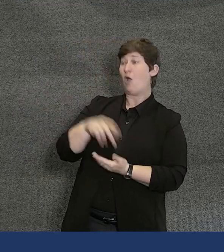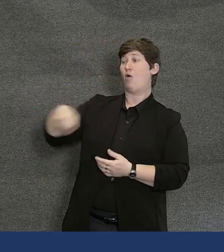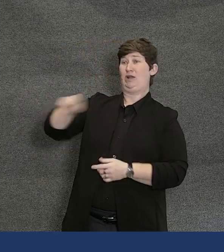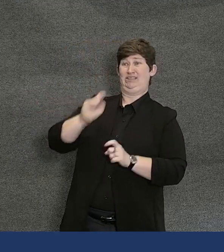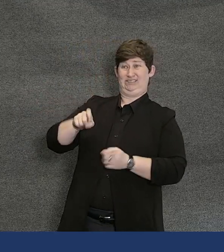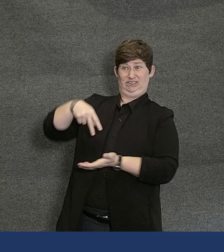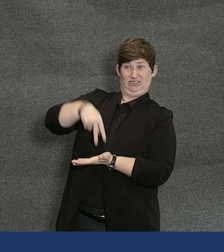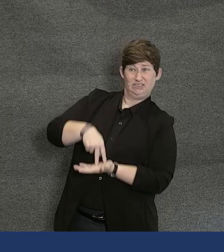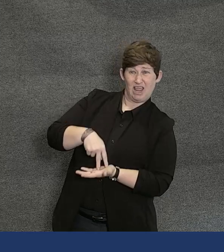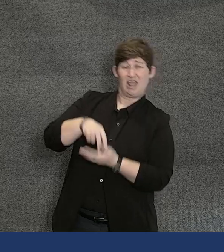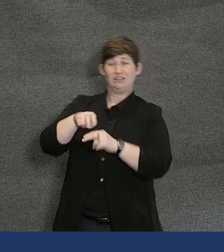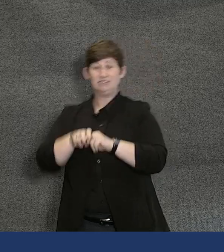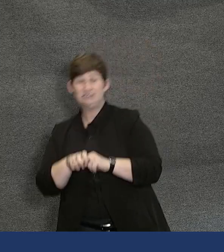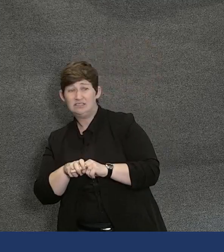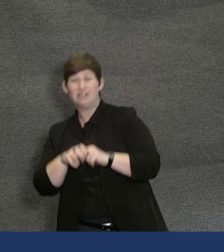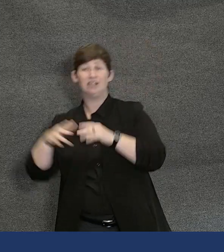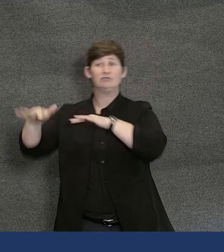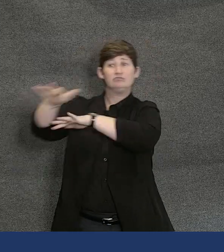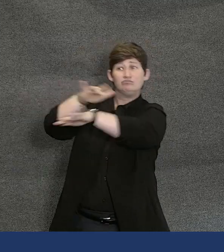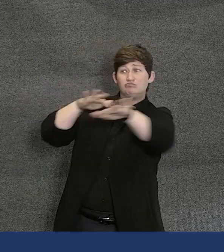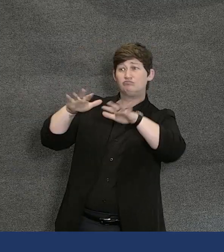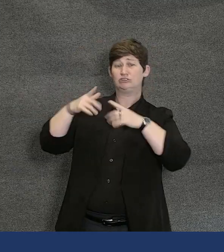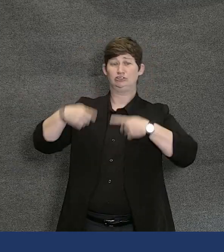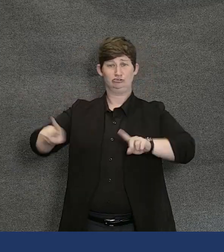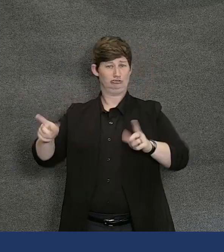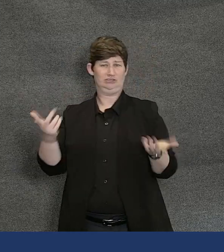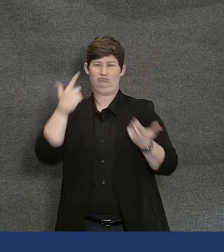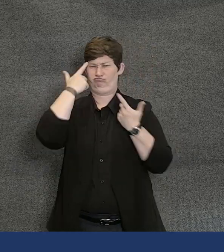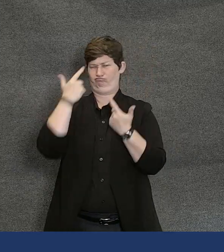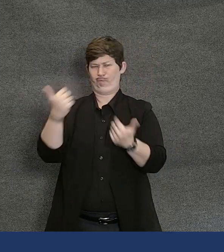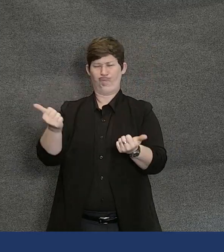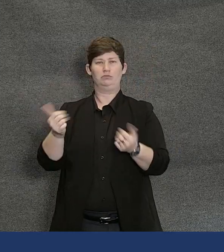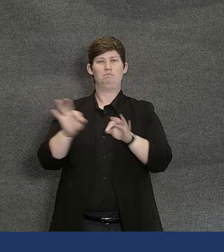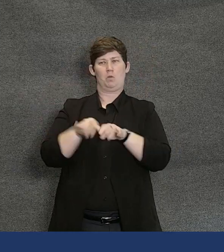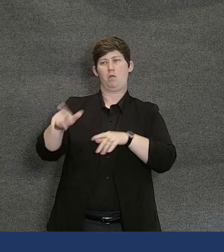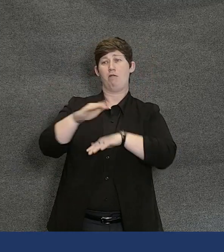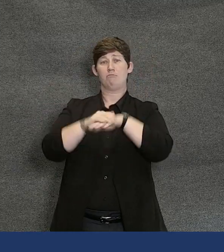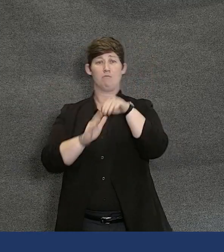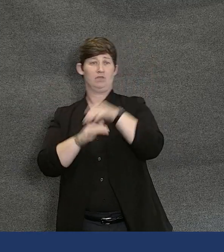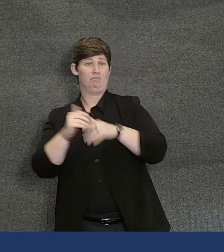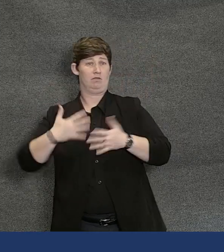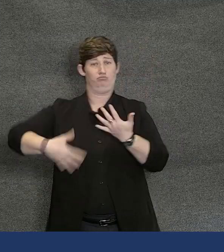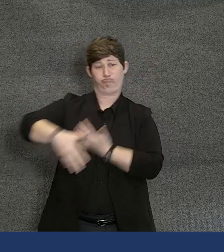is just fine with us. We want you to feel comfortable. There is coffee for you on the counter.